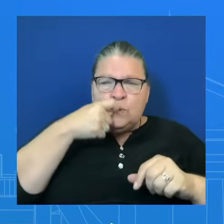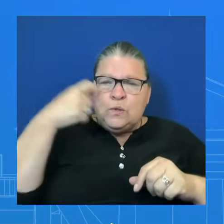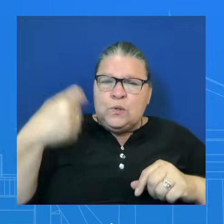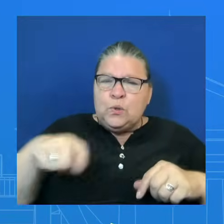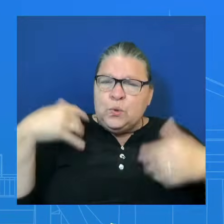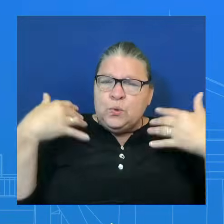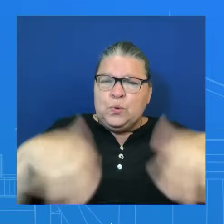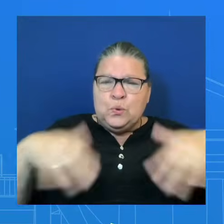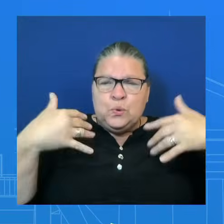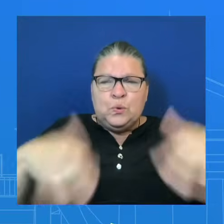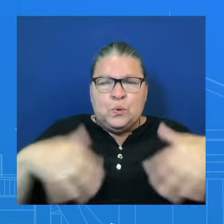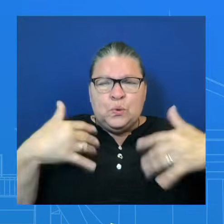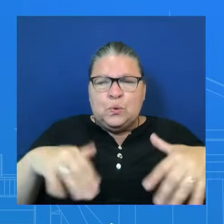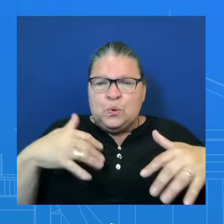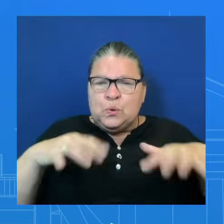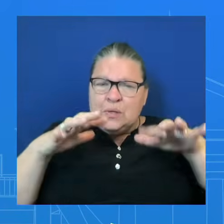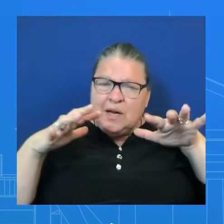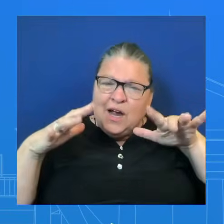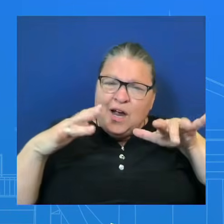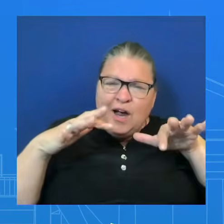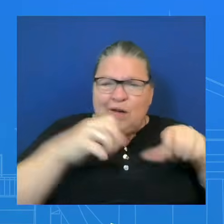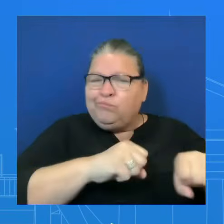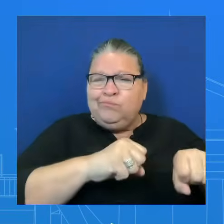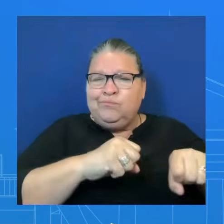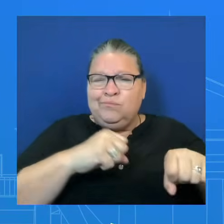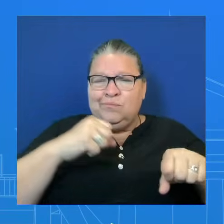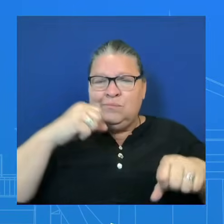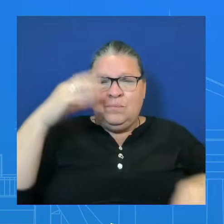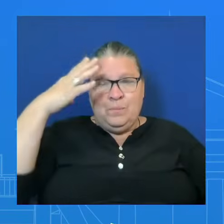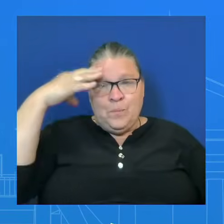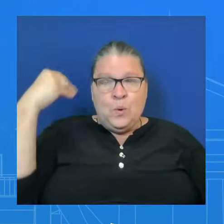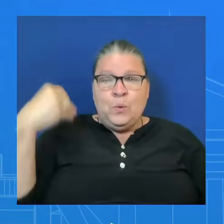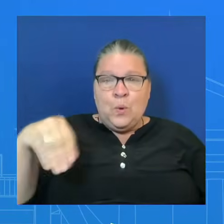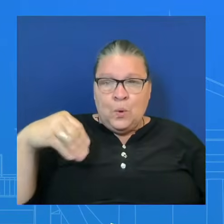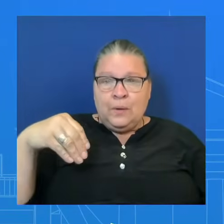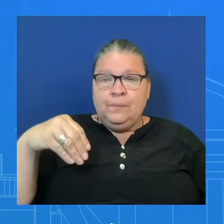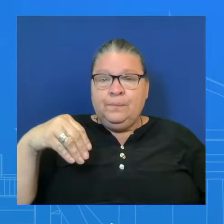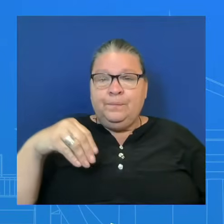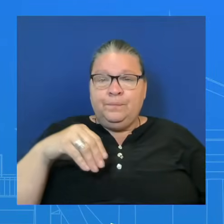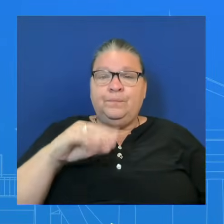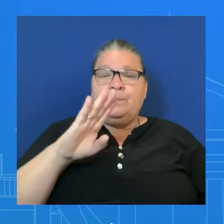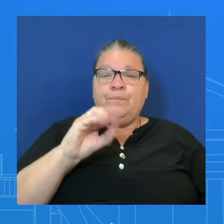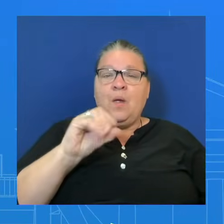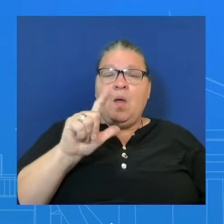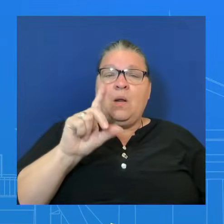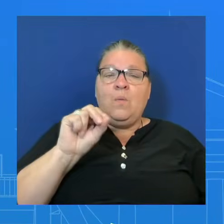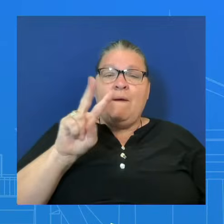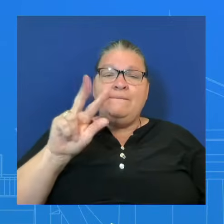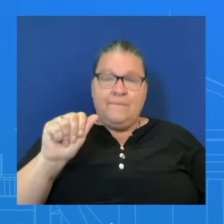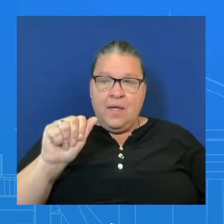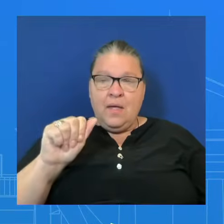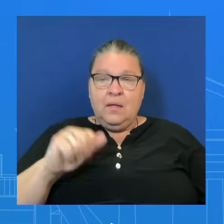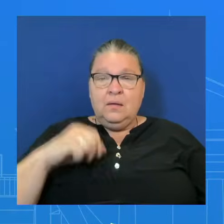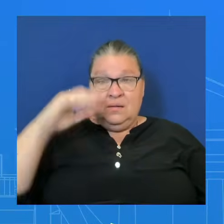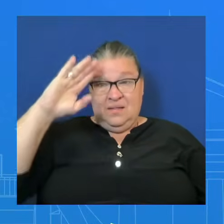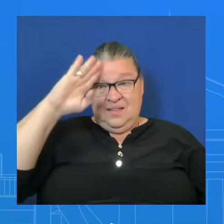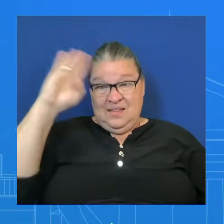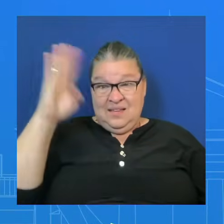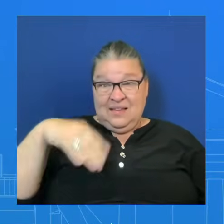were part of a plot to capitalize on protests in Chisinau to -- that were designed to seize the Moldovan Government House